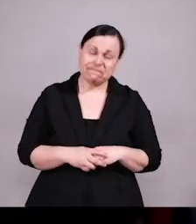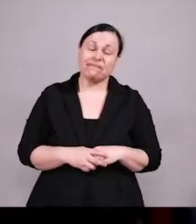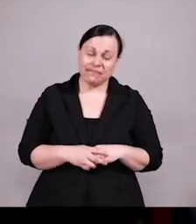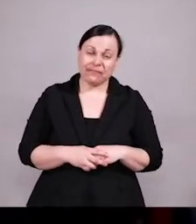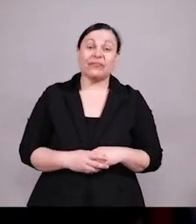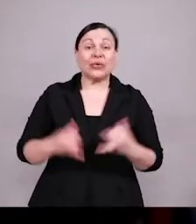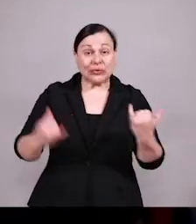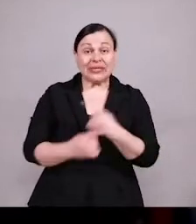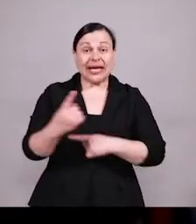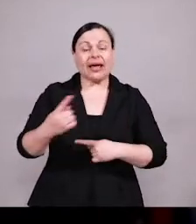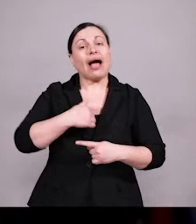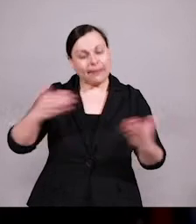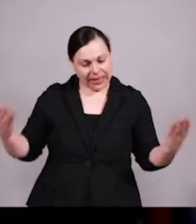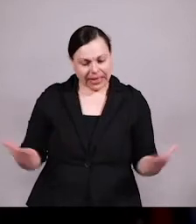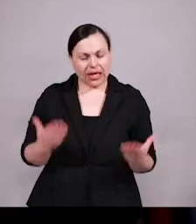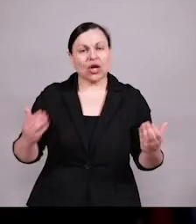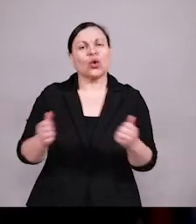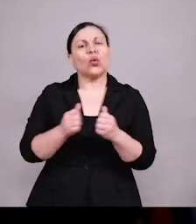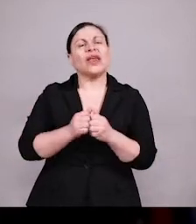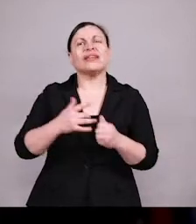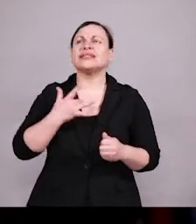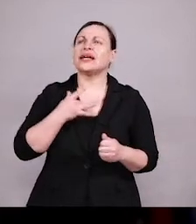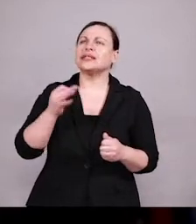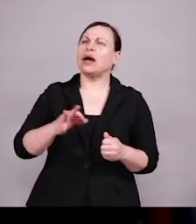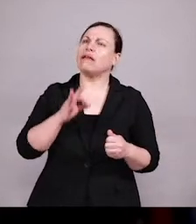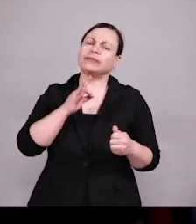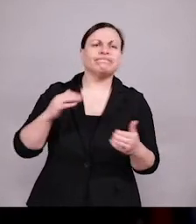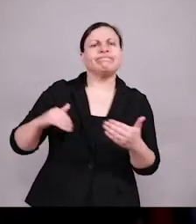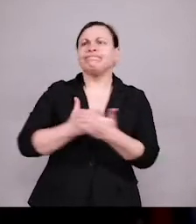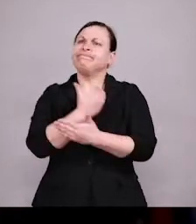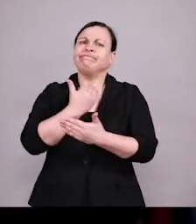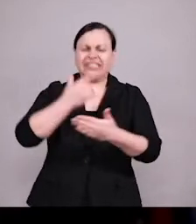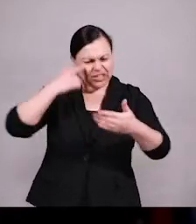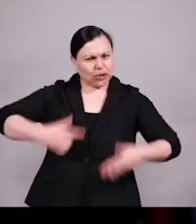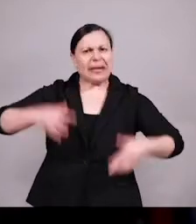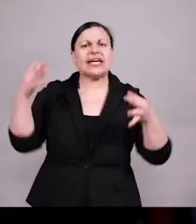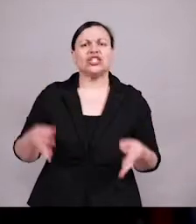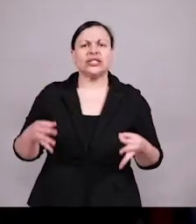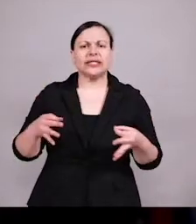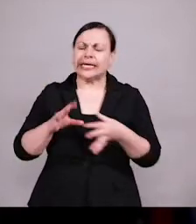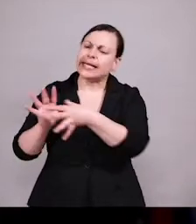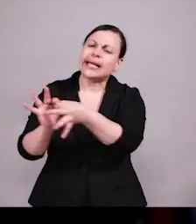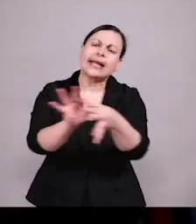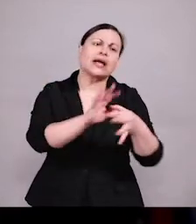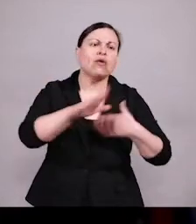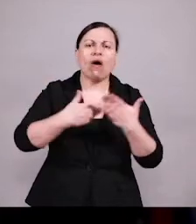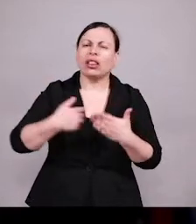So today, I come to you with a sense of renewed determination to keep us connected in every way